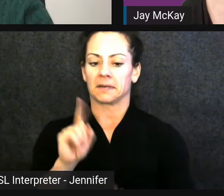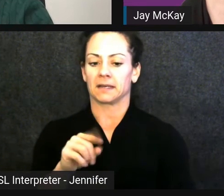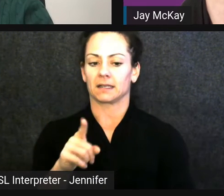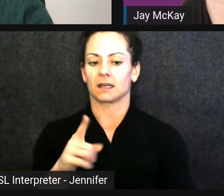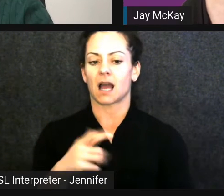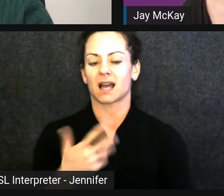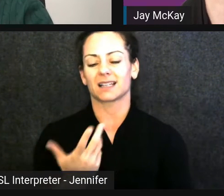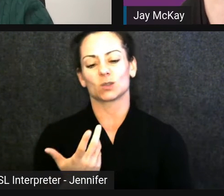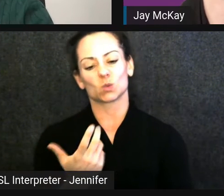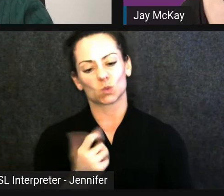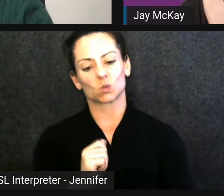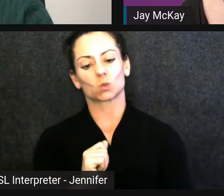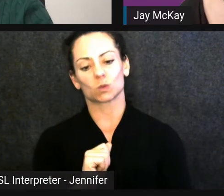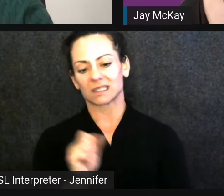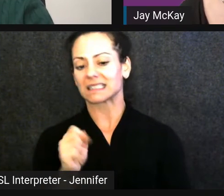Yes, that's a good question.